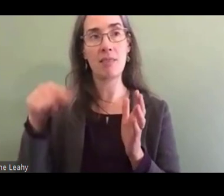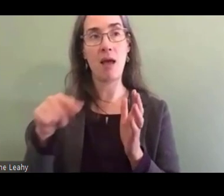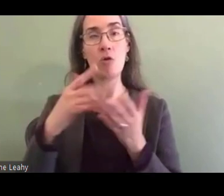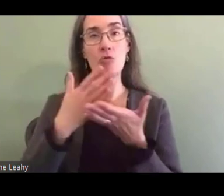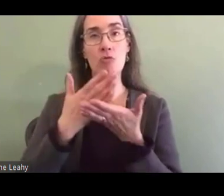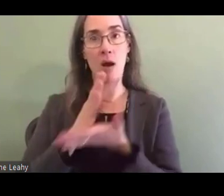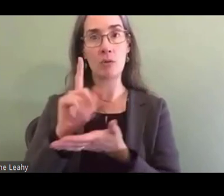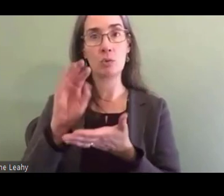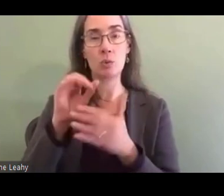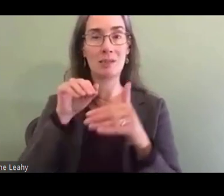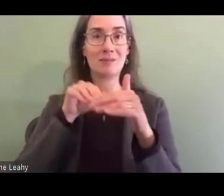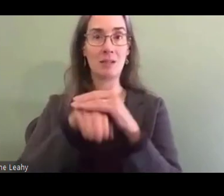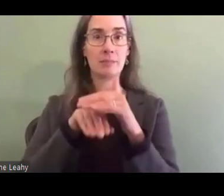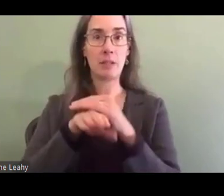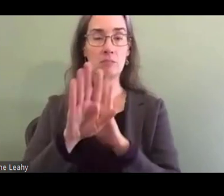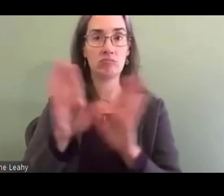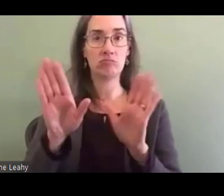Because that is a way of life.